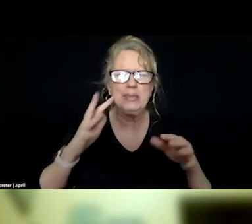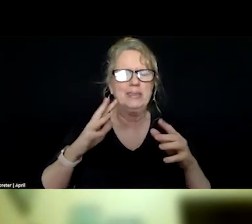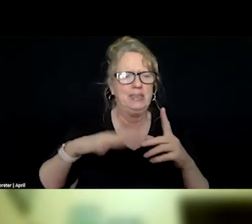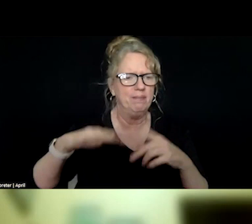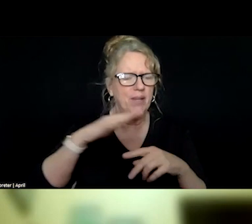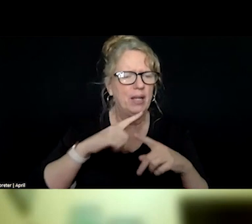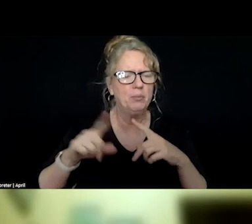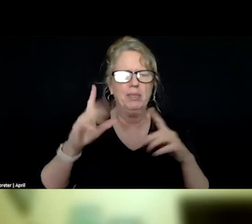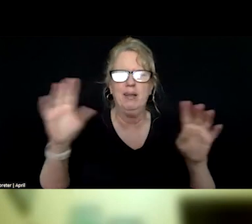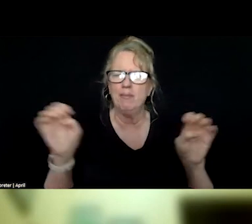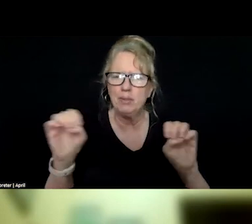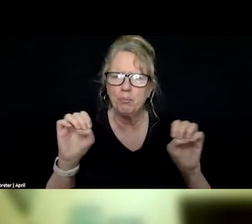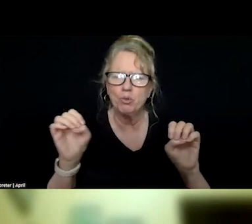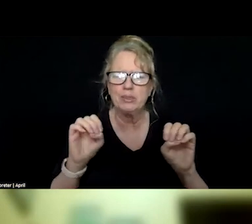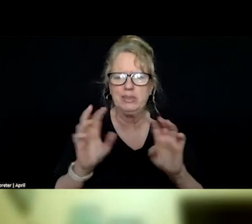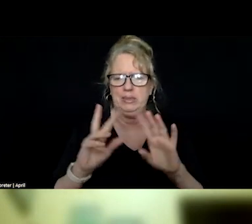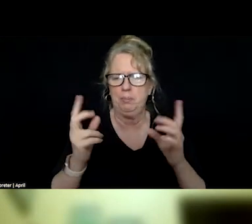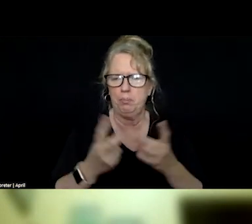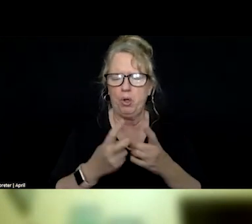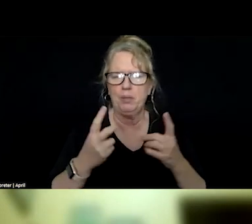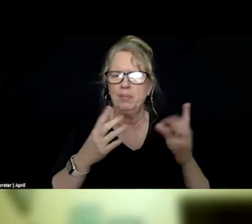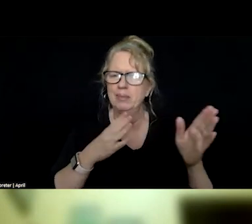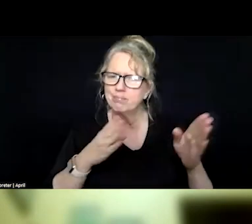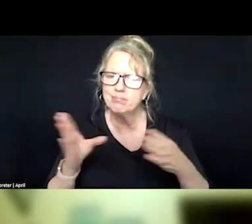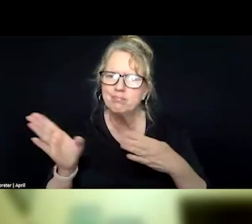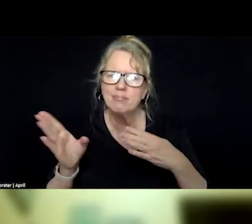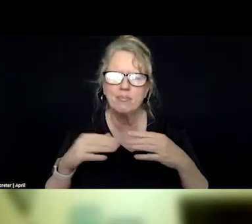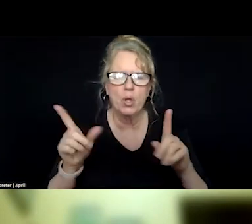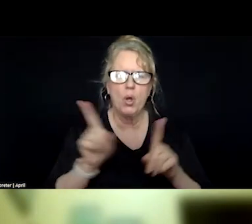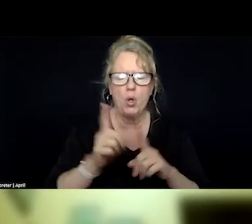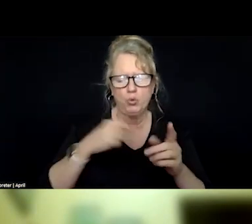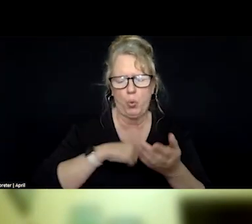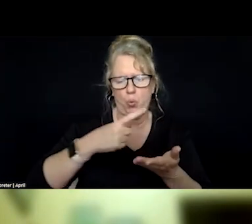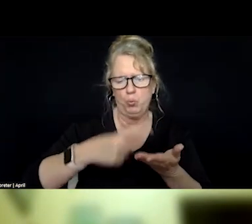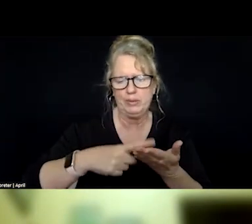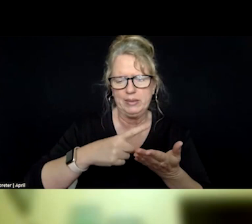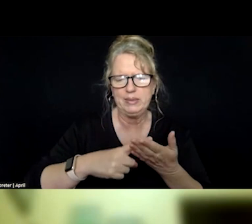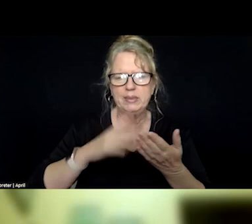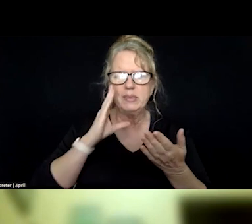THE EMERGENCY DEPARTMENTS. WE ALSO DISCUSSED THOSE PERENNIAL PROBLEMS THAT